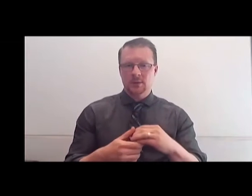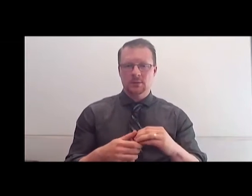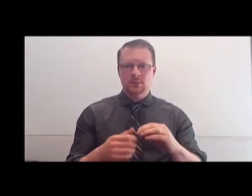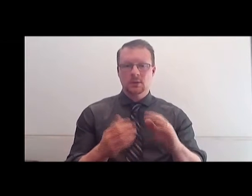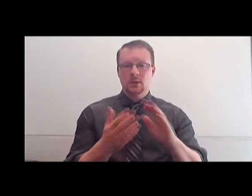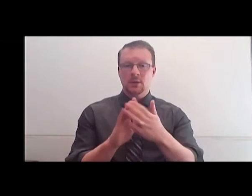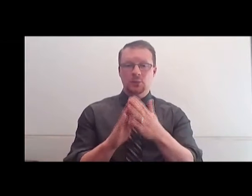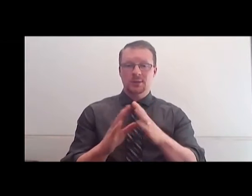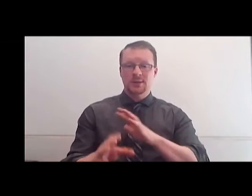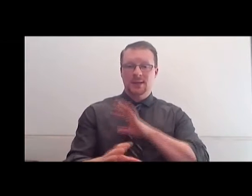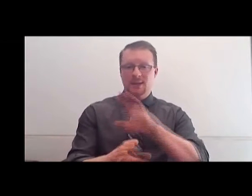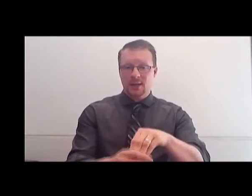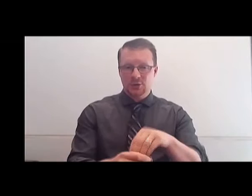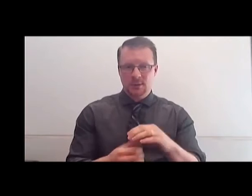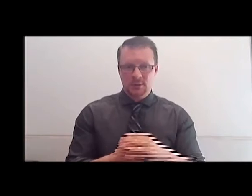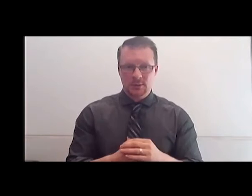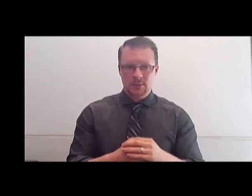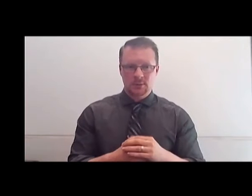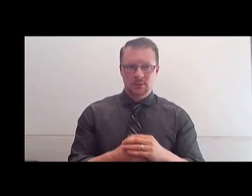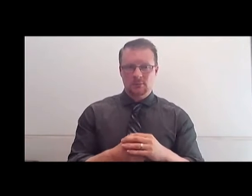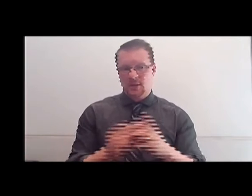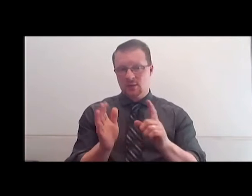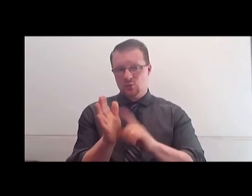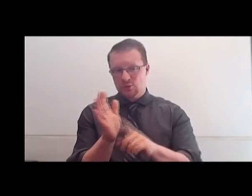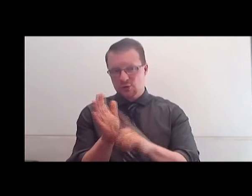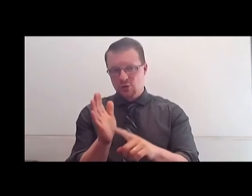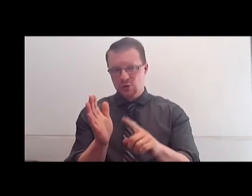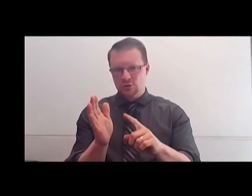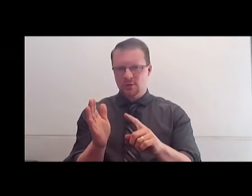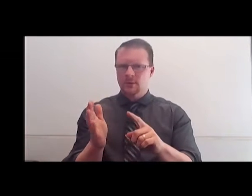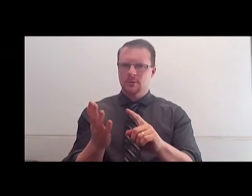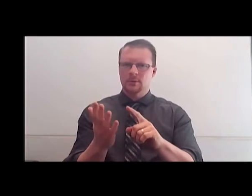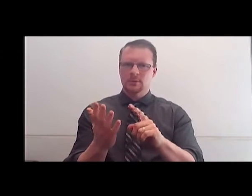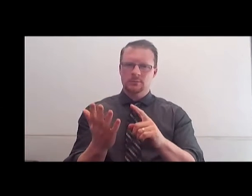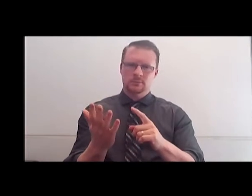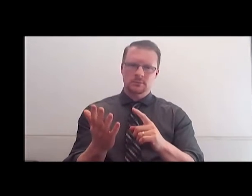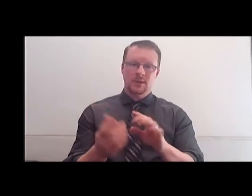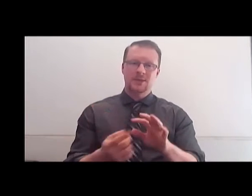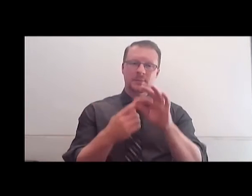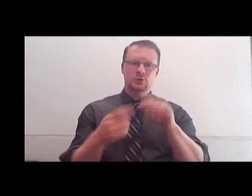patient involvement, community engagement, research,